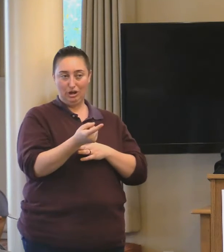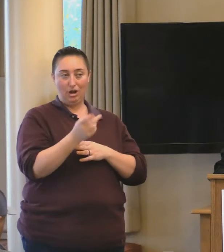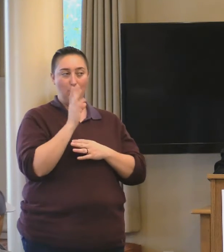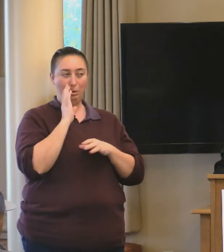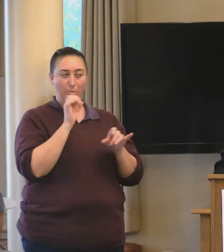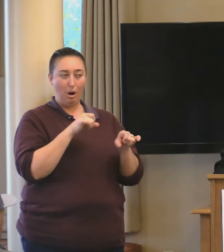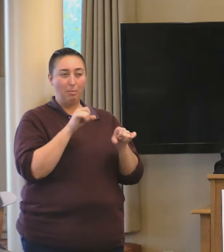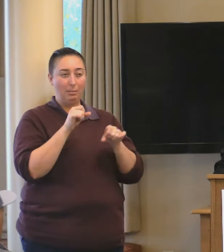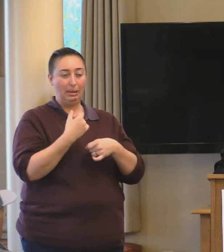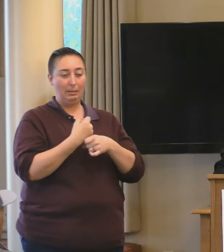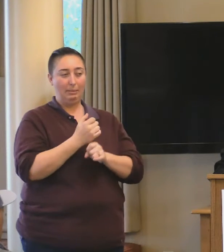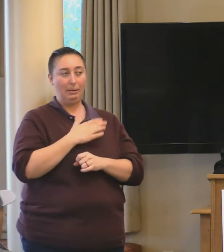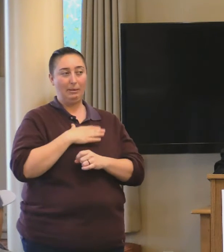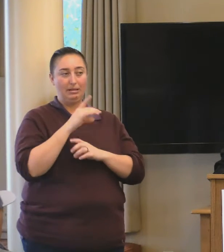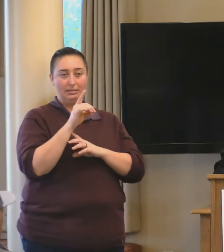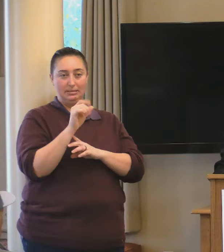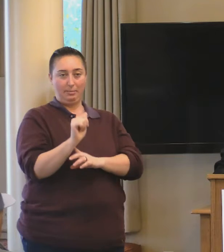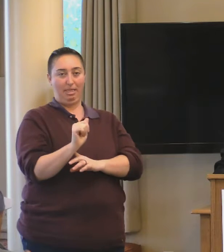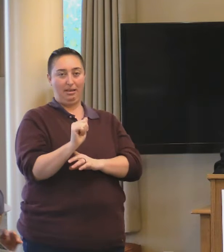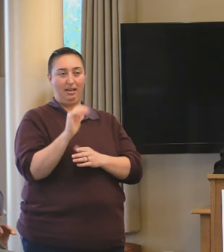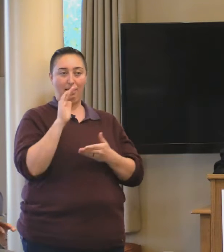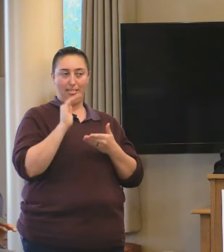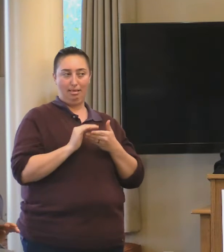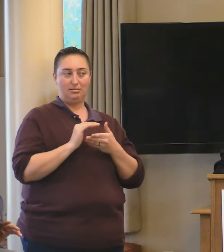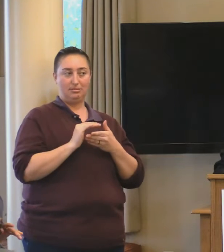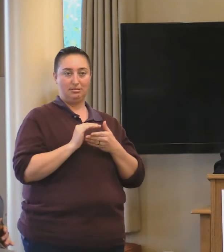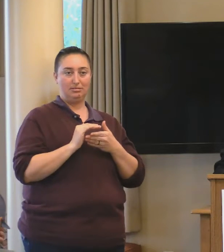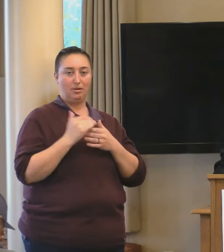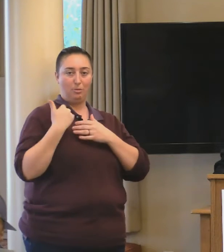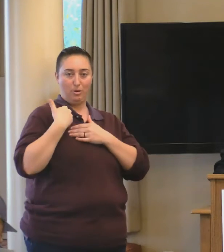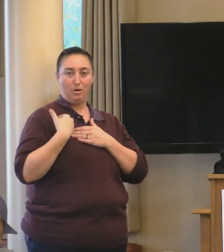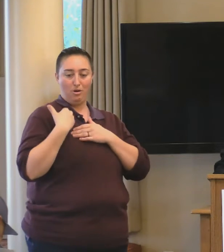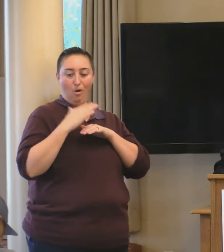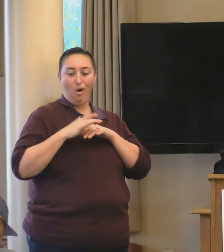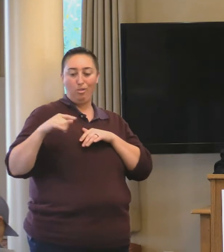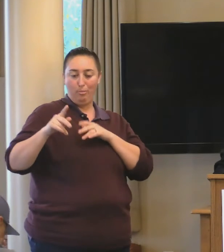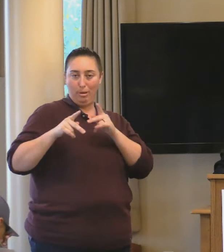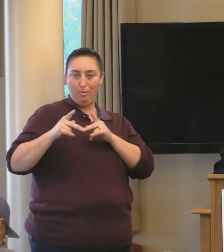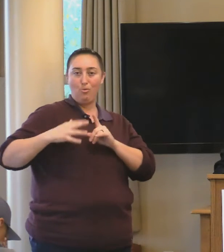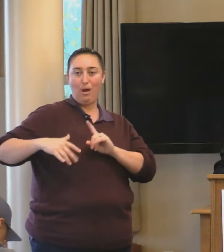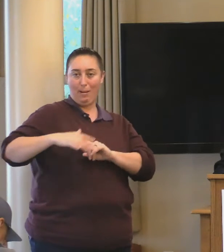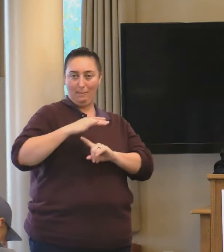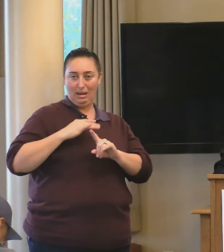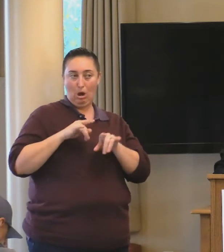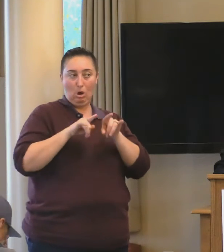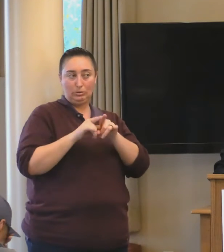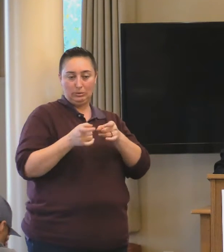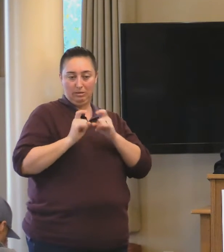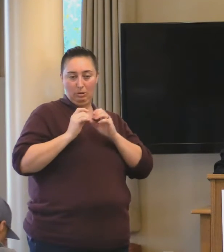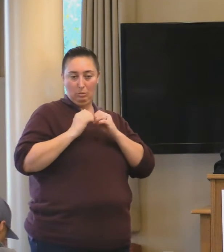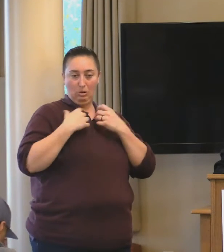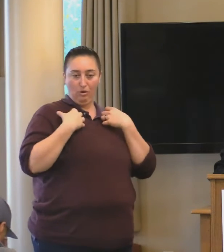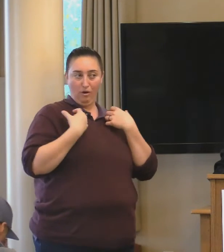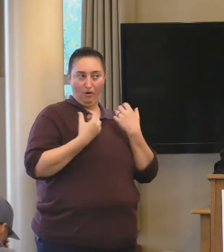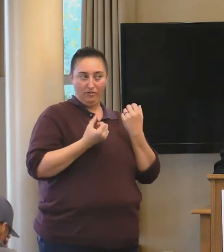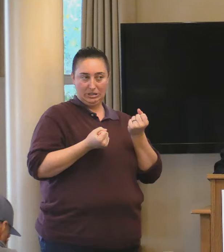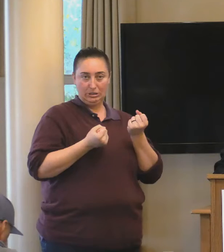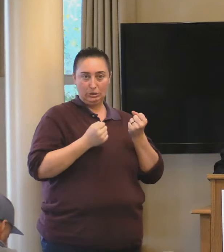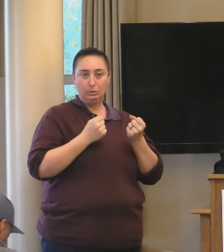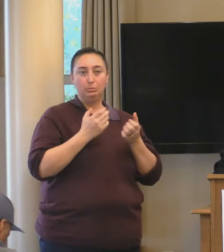In her words, "having a hearing dog will probably make my disability less of a burden on those around me and also give me